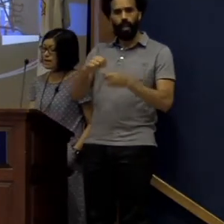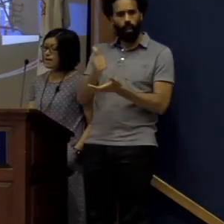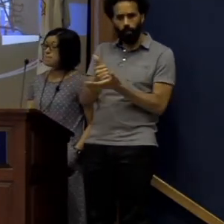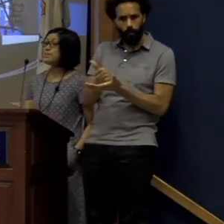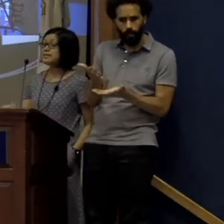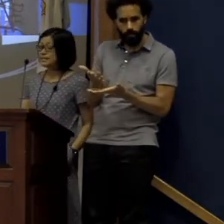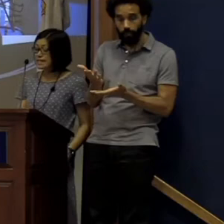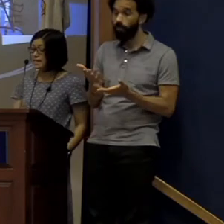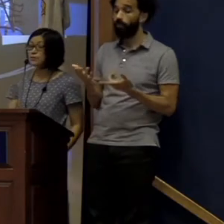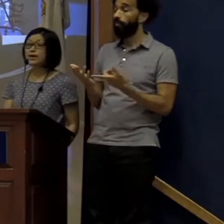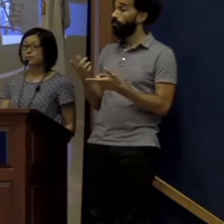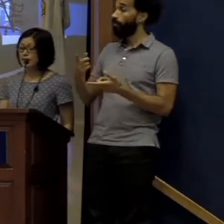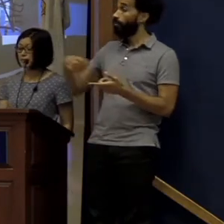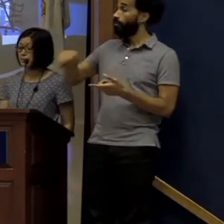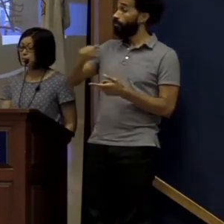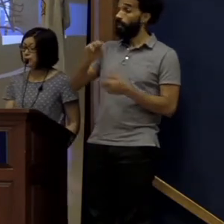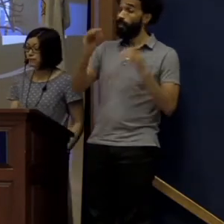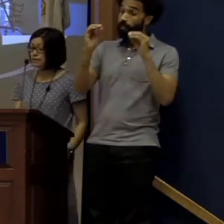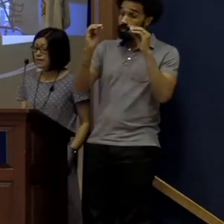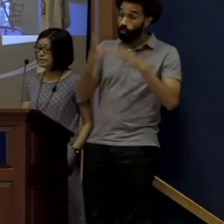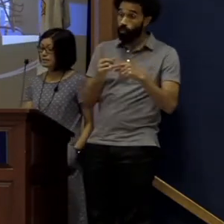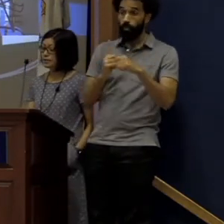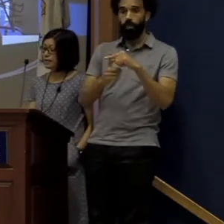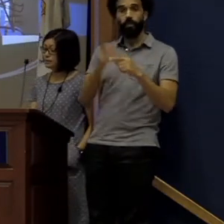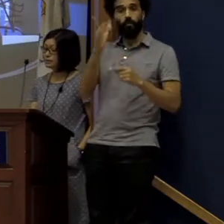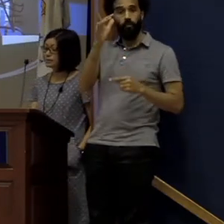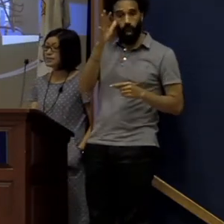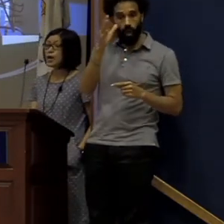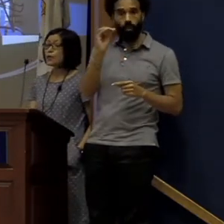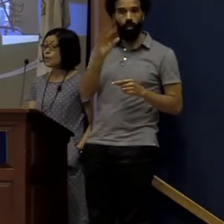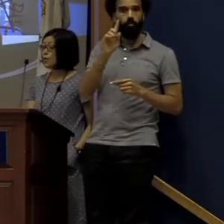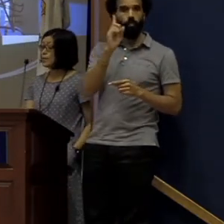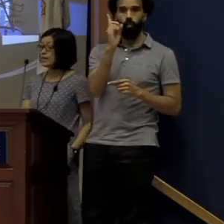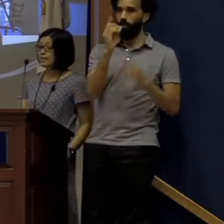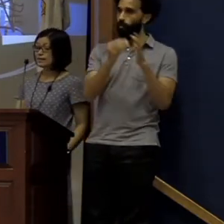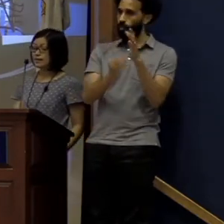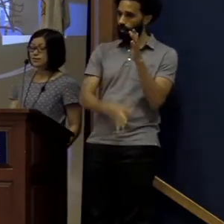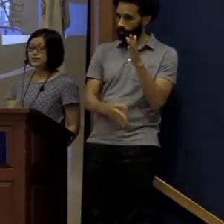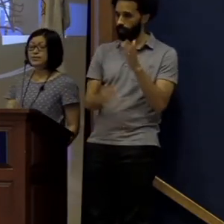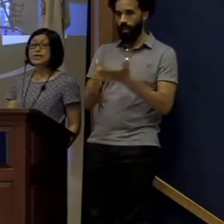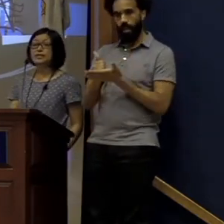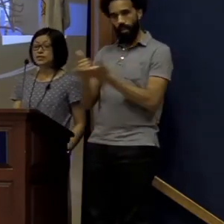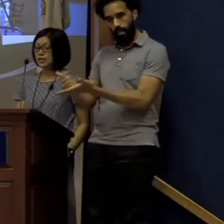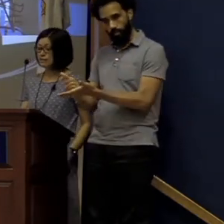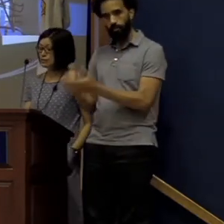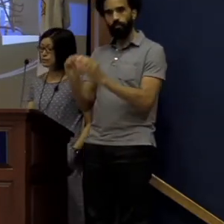Miss D who helped them to print out the names of the classrooms who opened up her classroom during lunch in other schools